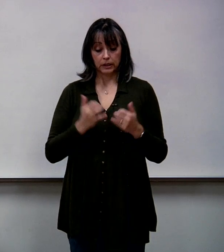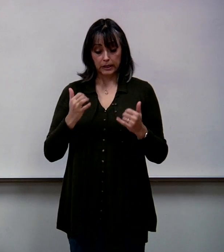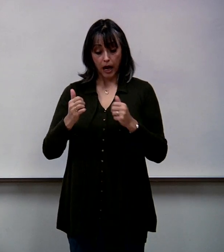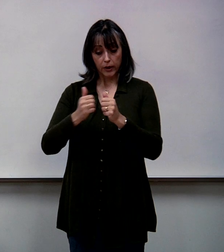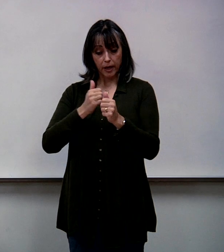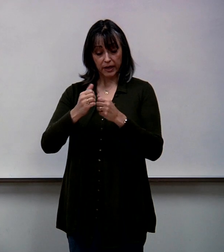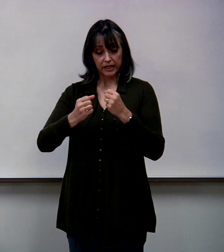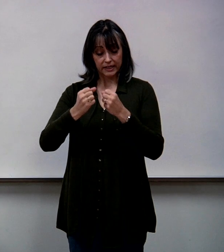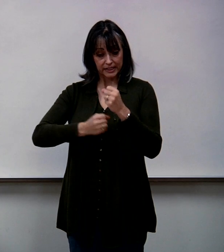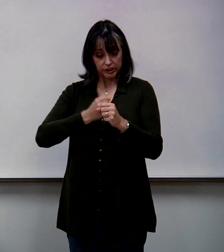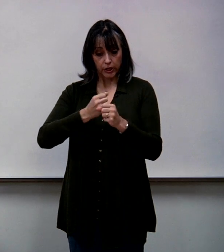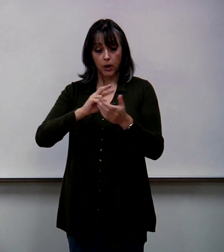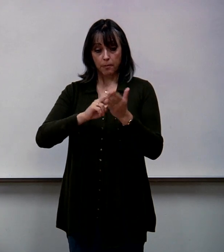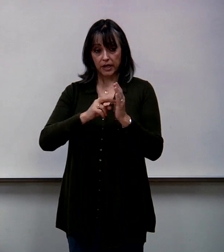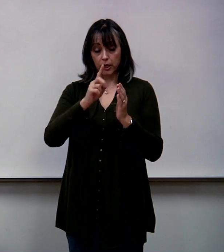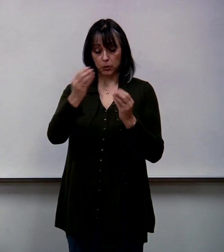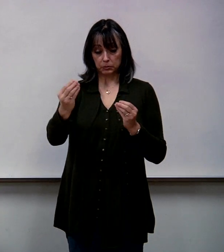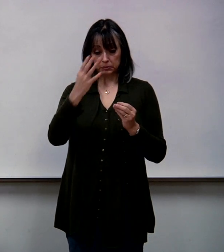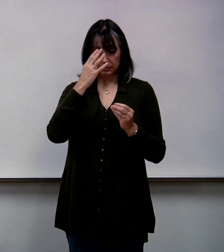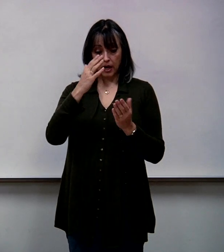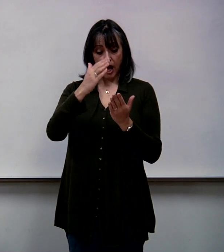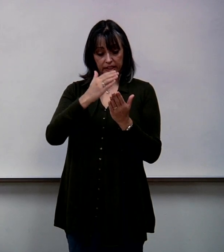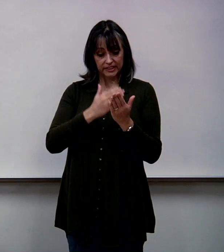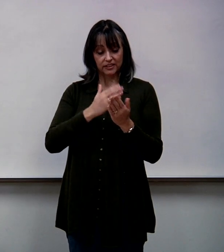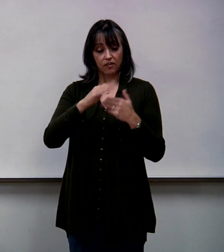includes submitting a list of your online campaign resources.